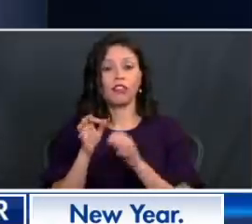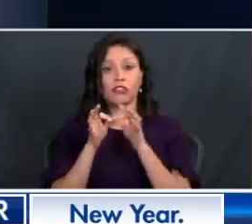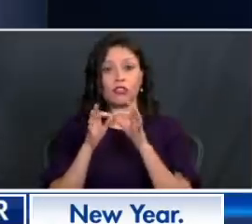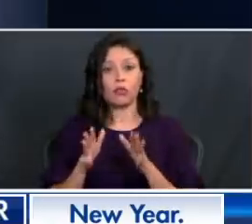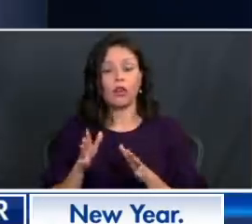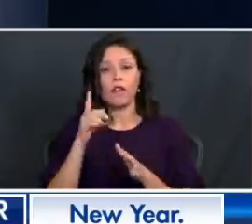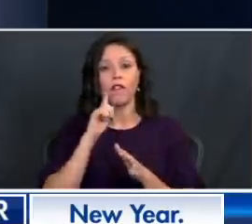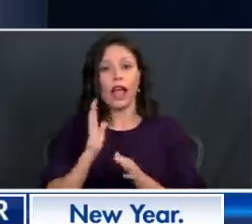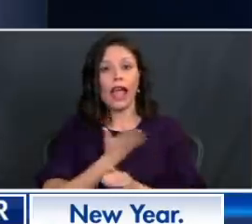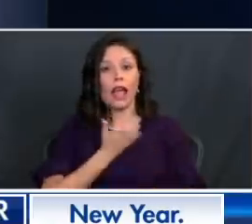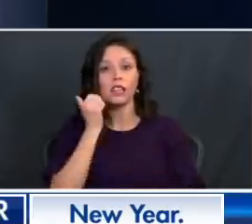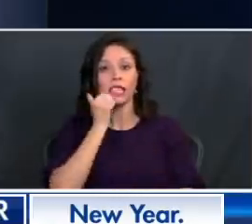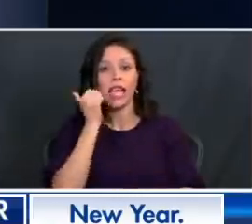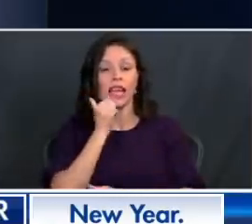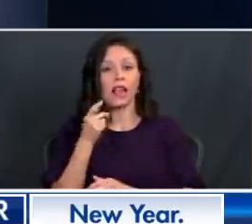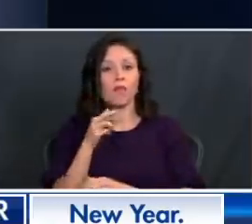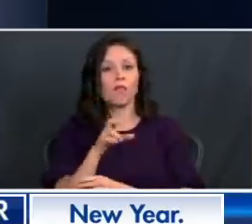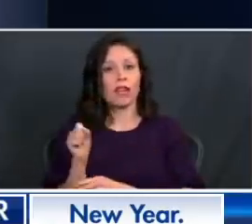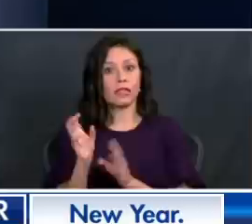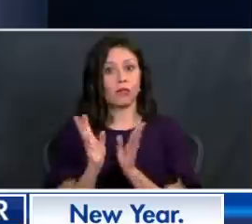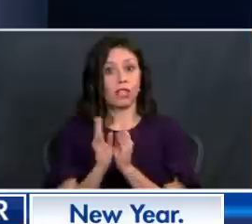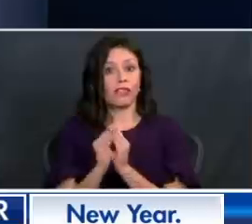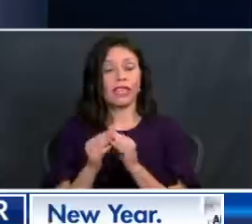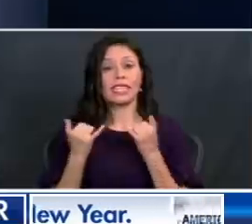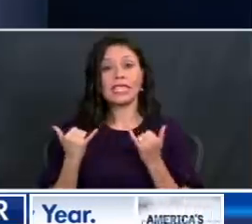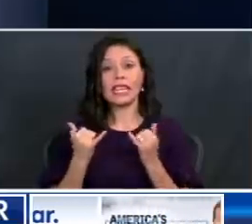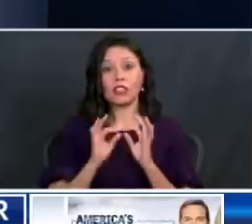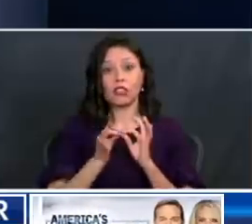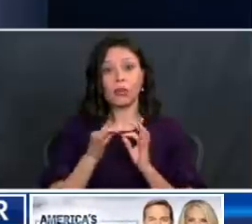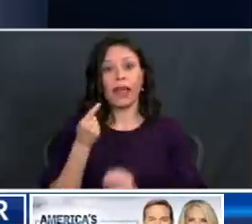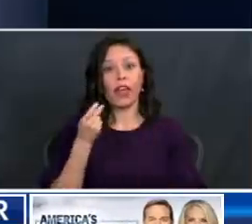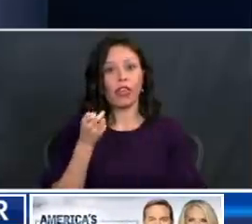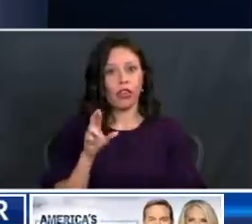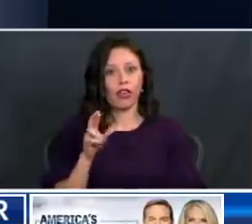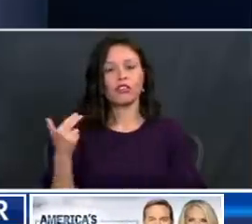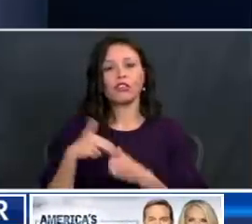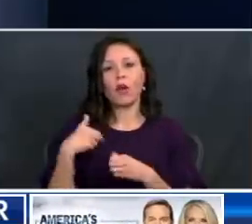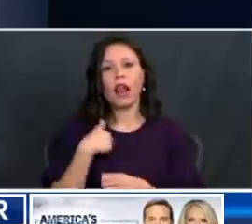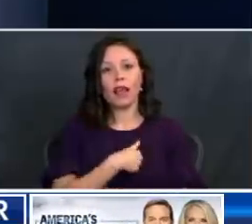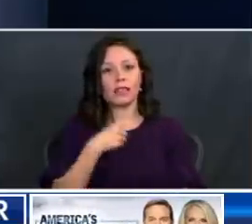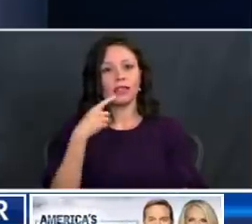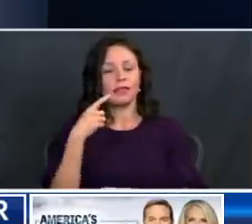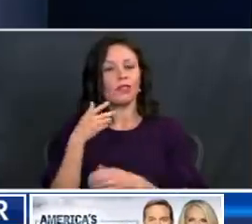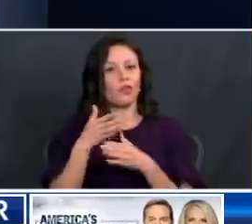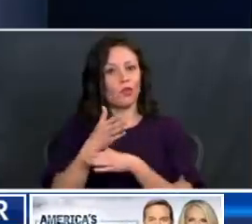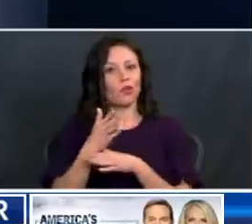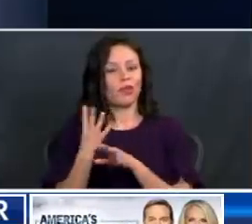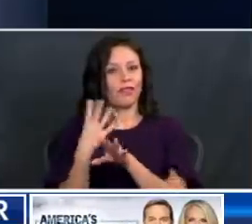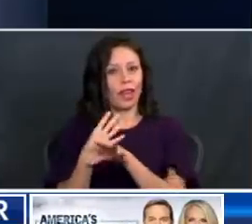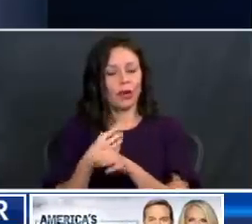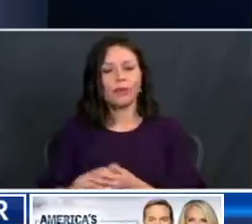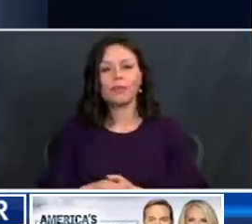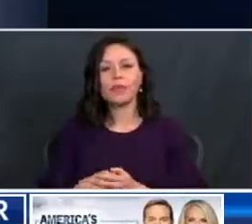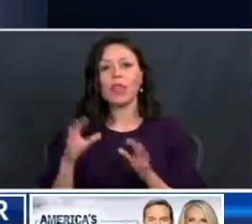D.C. AREA AND IT WAS AN HONOR AND PRIVILEGE TO WORK AT THE WHITE HOUSE FOR THEIR COVID BRIEFINGS AND I DID A TOTAL OF